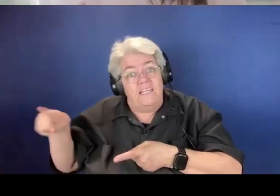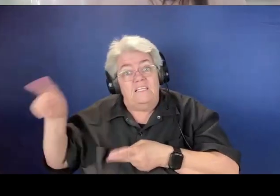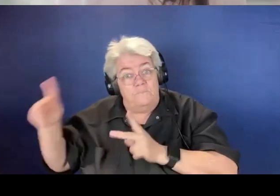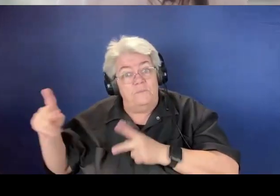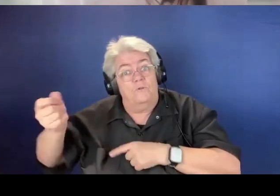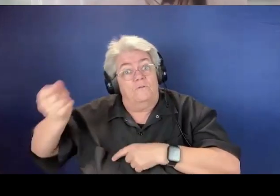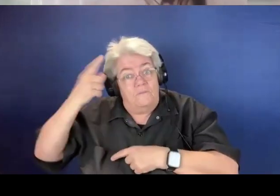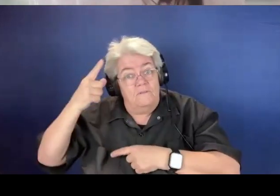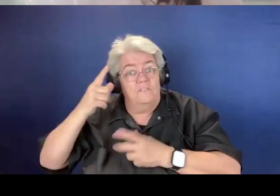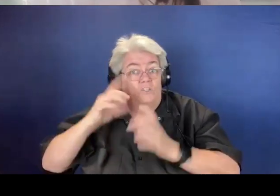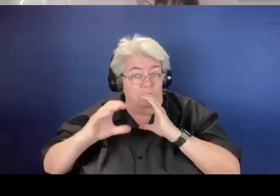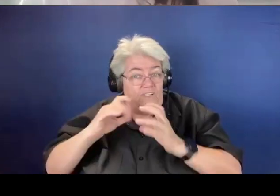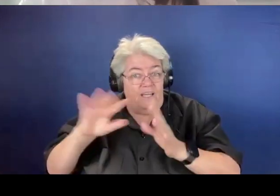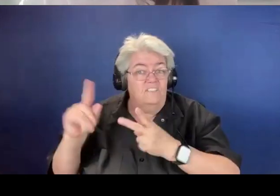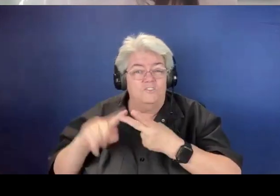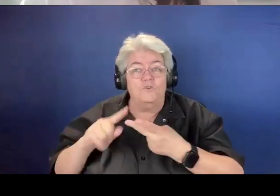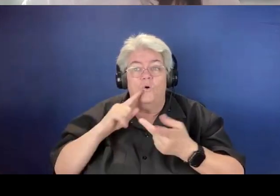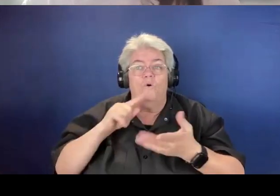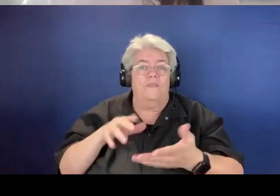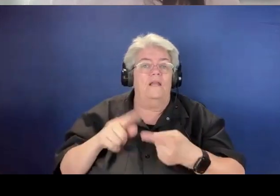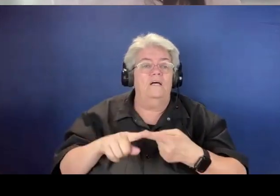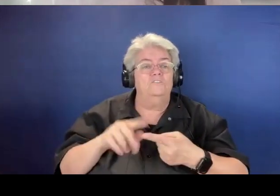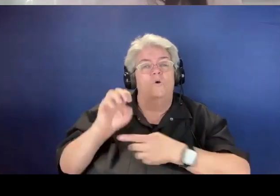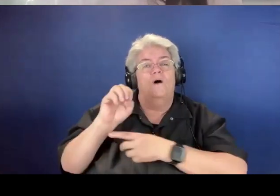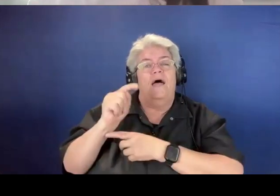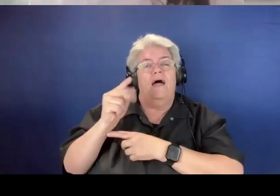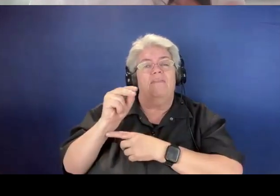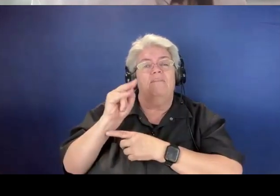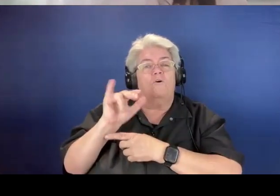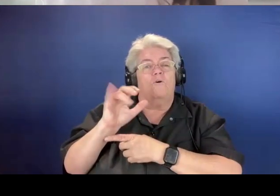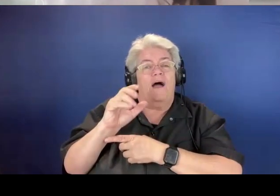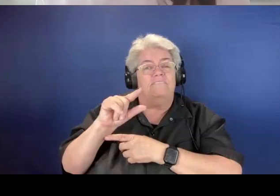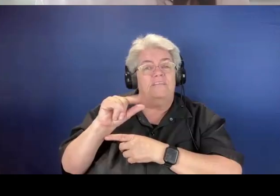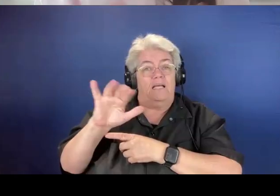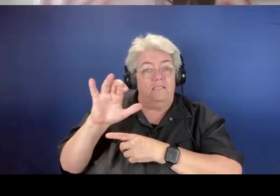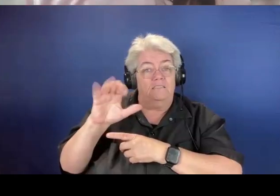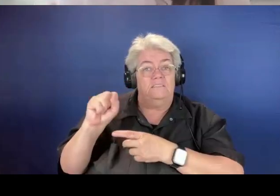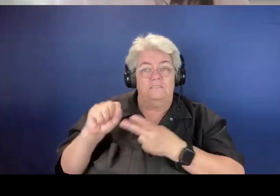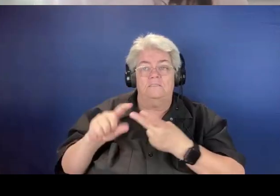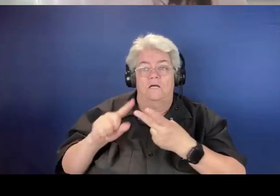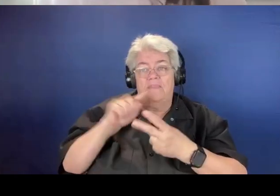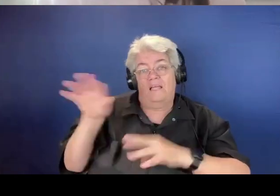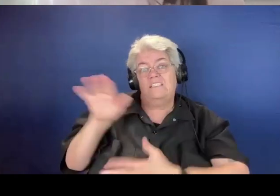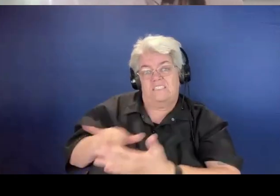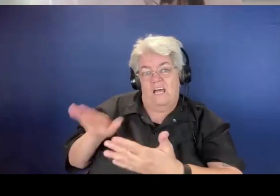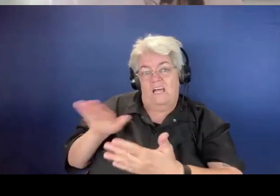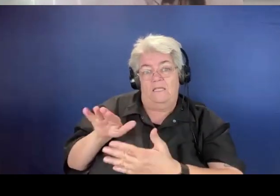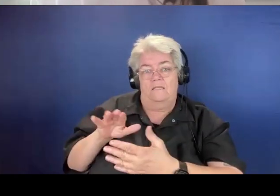So, an ethnography is used to study and learn about the social life of a group of interest.